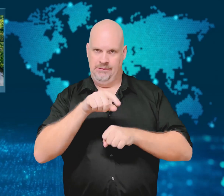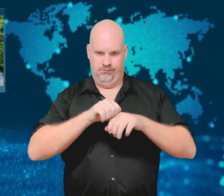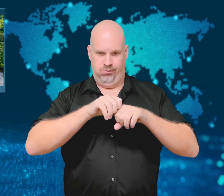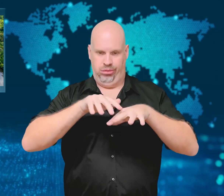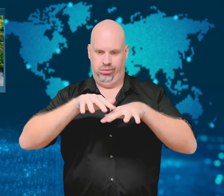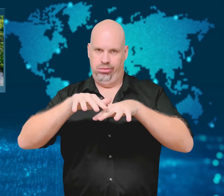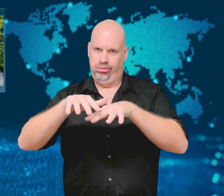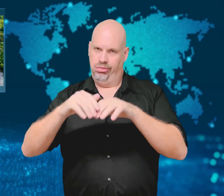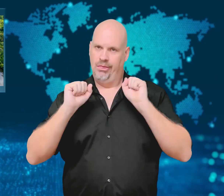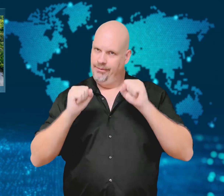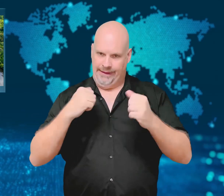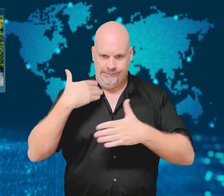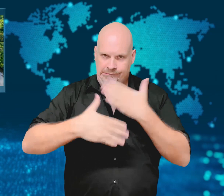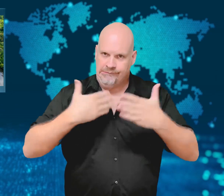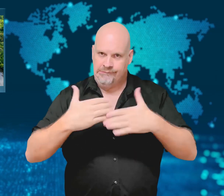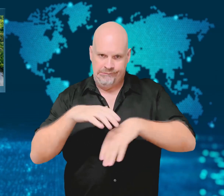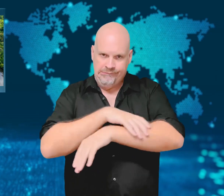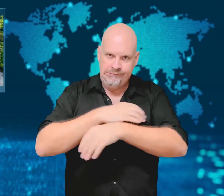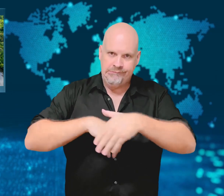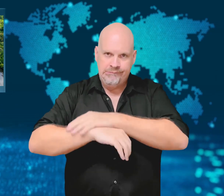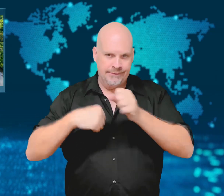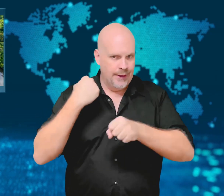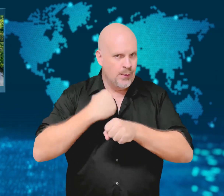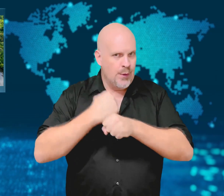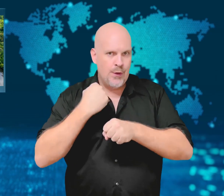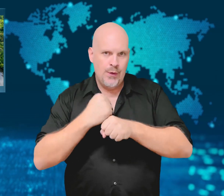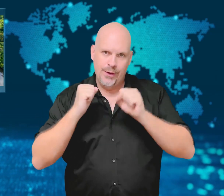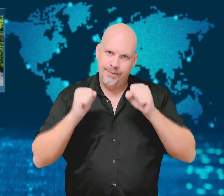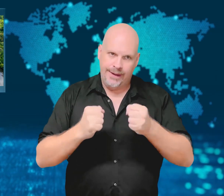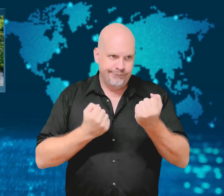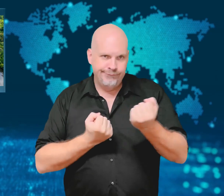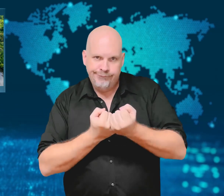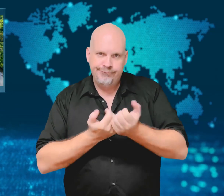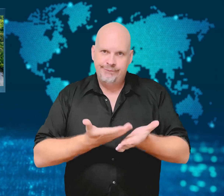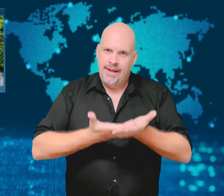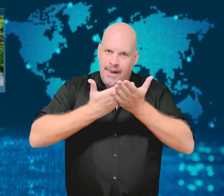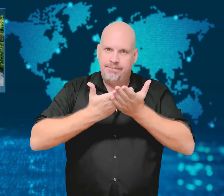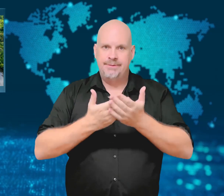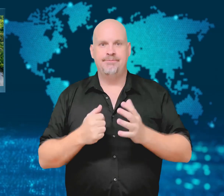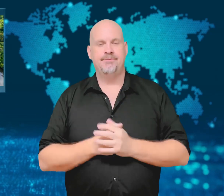an environmental emergency decree, agreeing to address the oil spill.